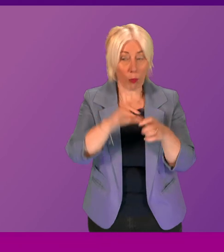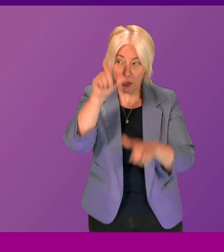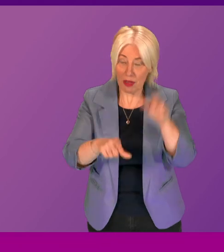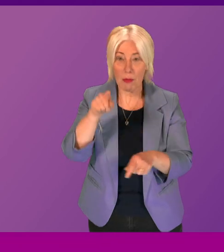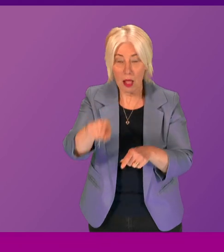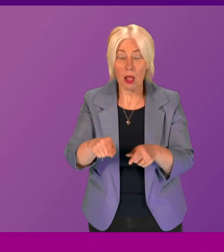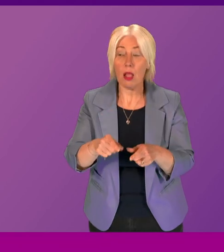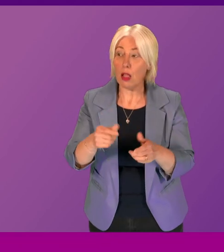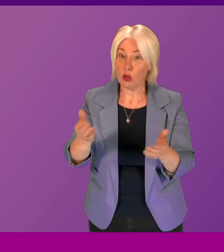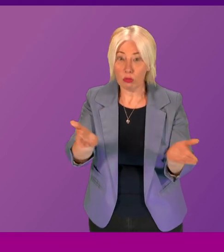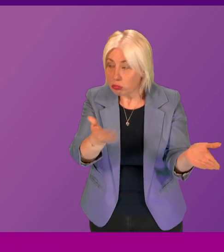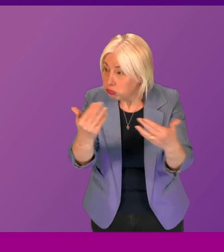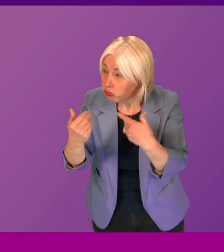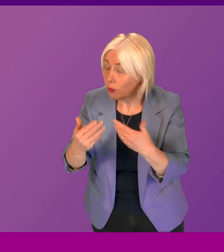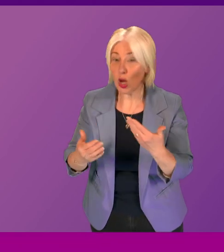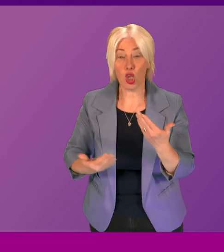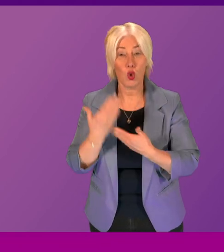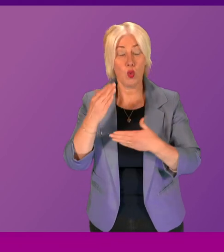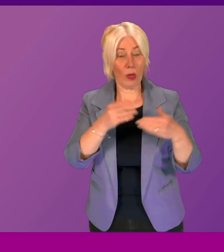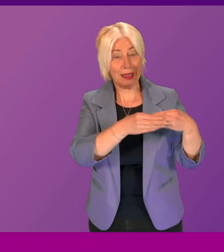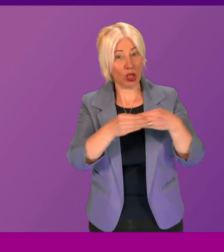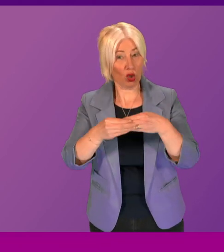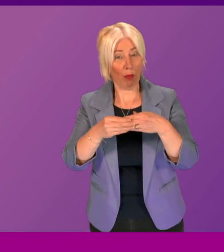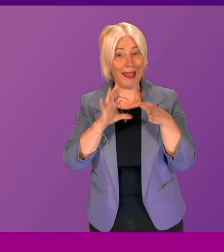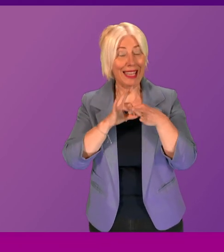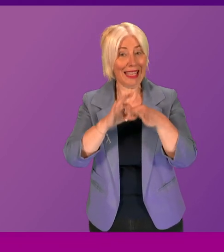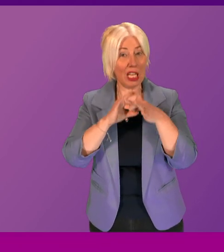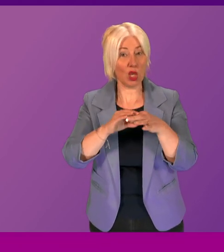stakeholders to establish a new leadership and engagement framework that will put people’s